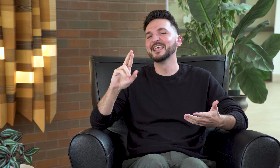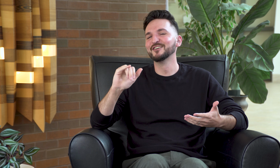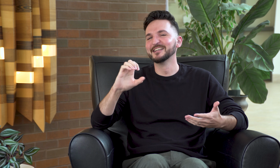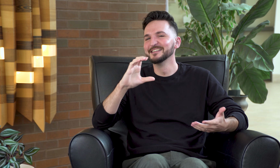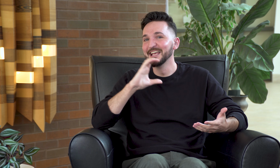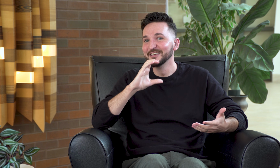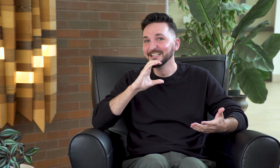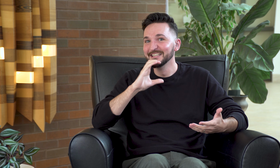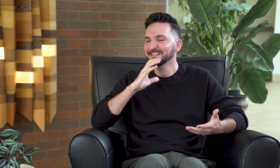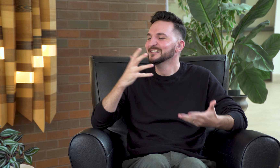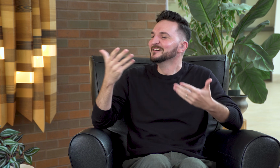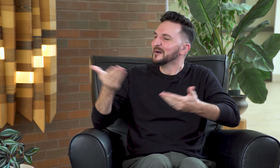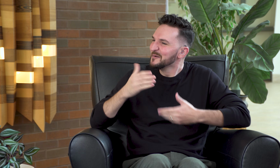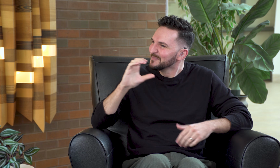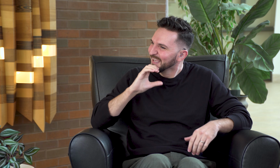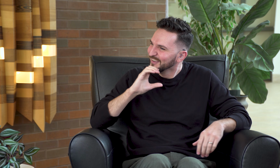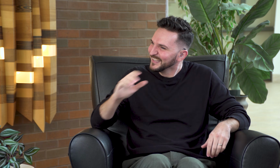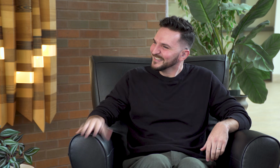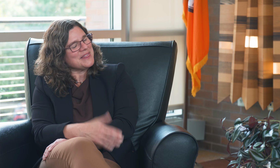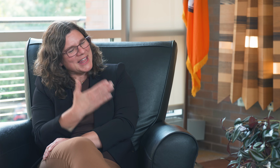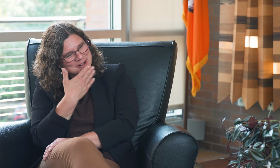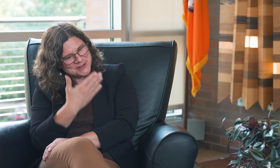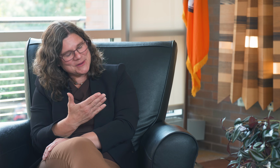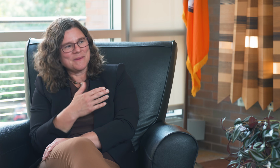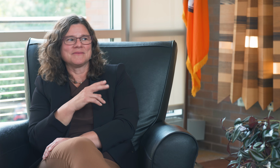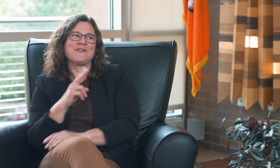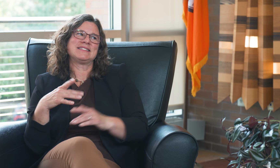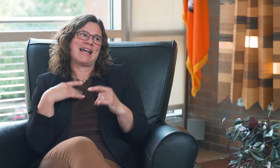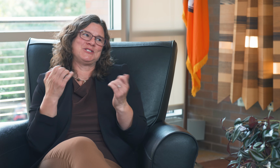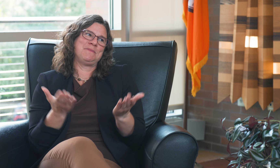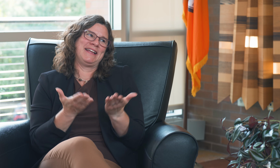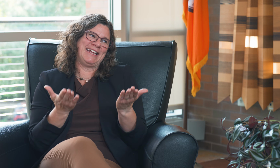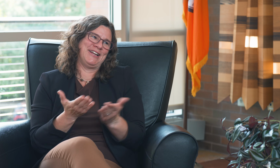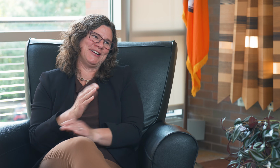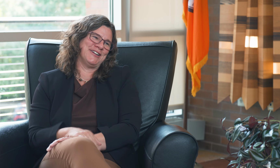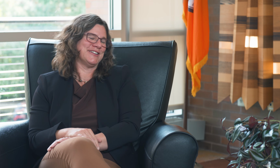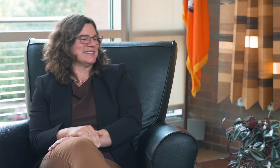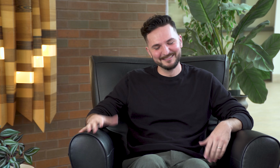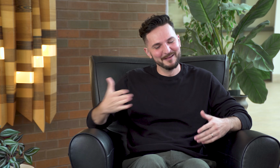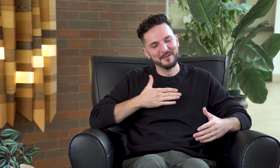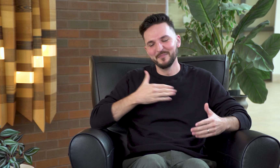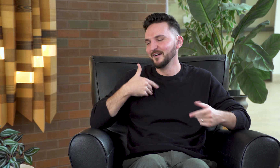Carrie, welcome to the show. Caroline Solomon: Thank you. I'm very excited to be here.